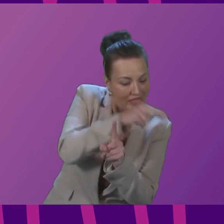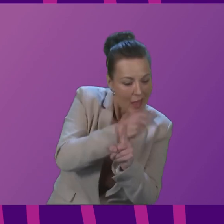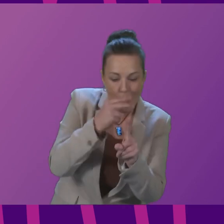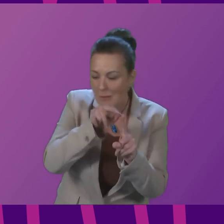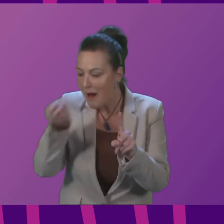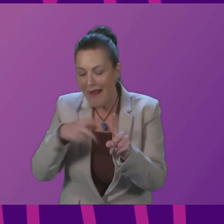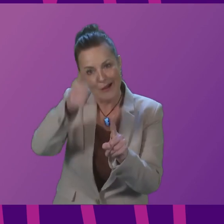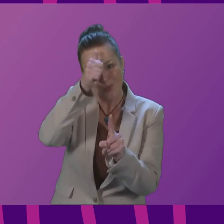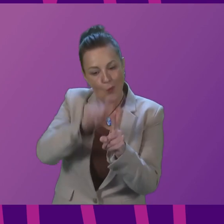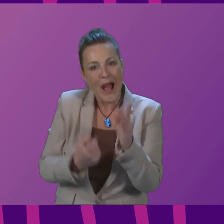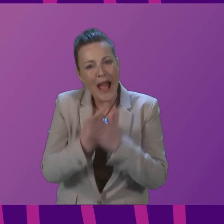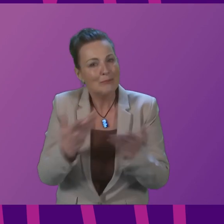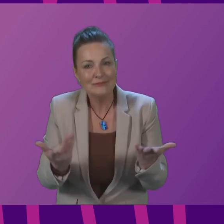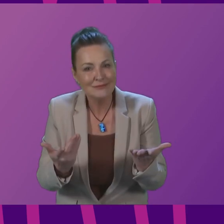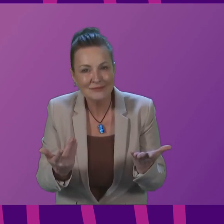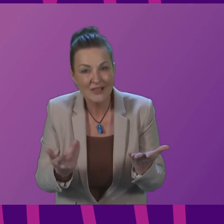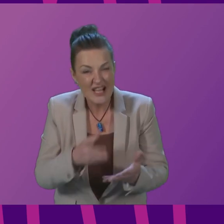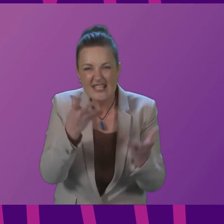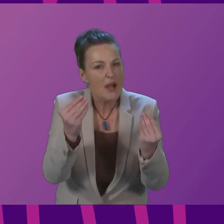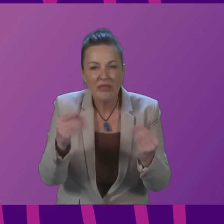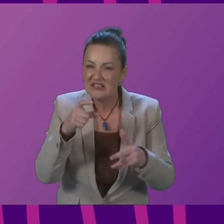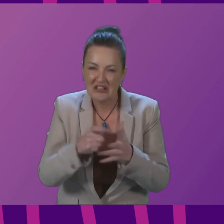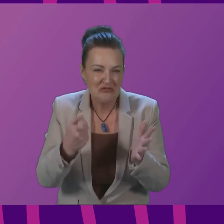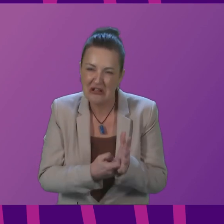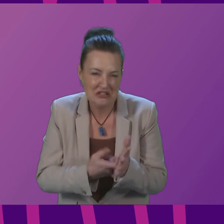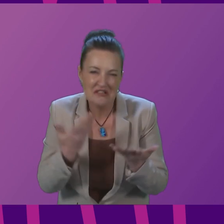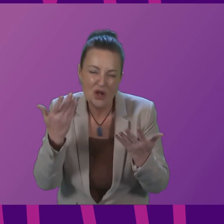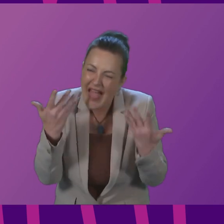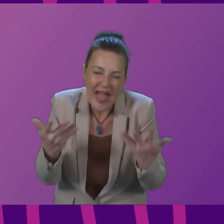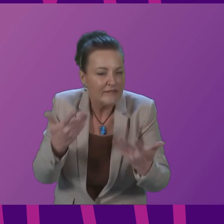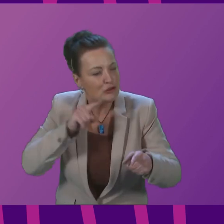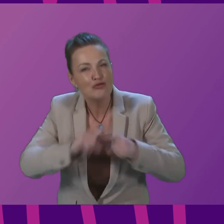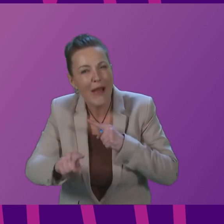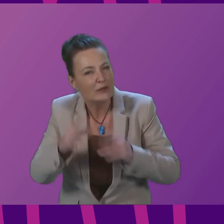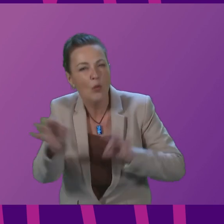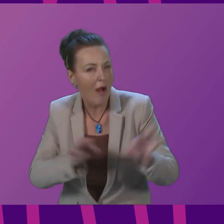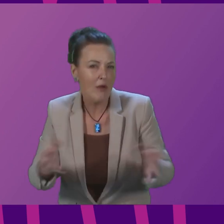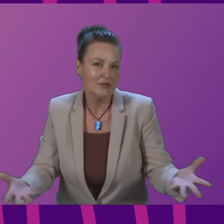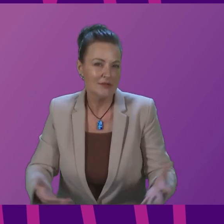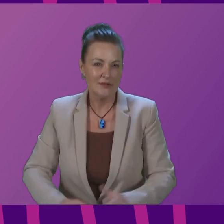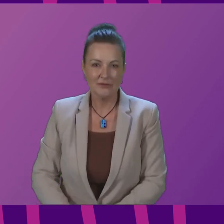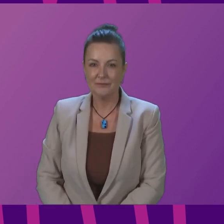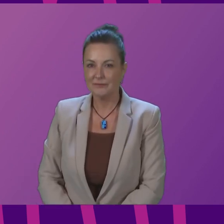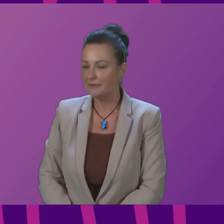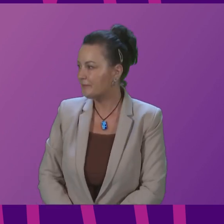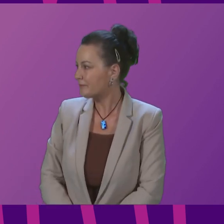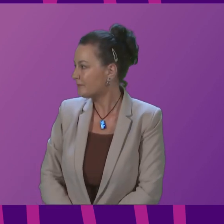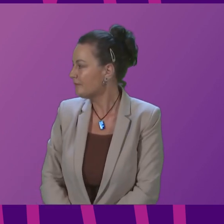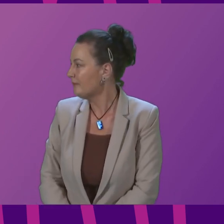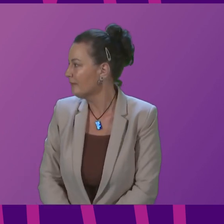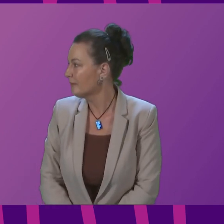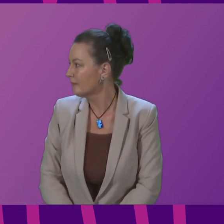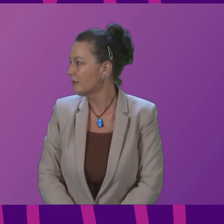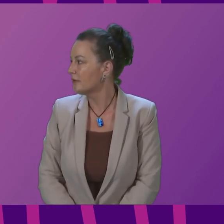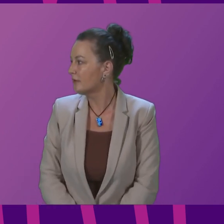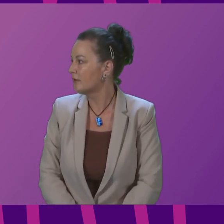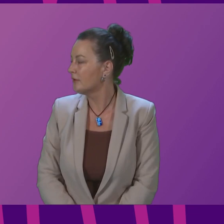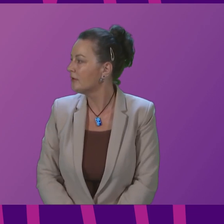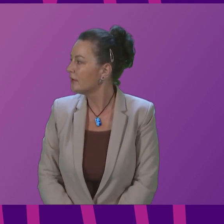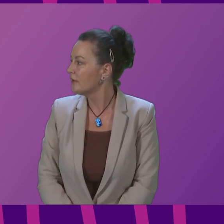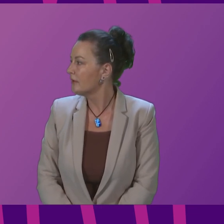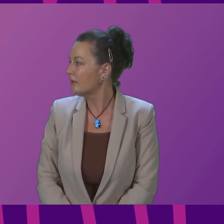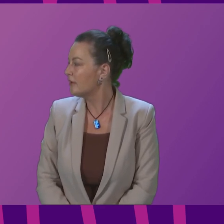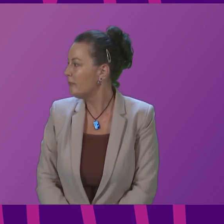chain of events—something that Douglas Ross clearly has not tried to do.